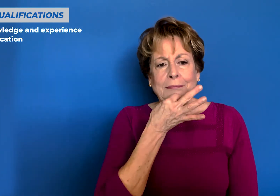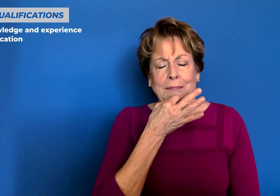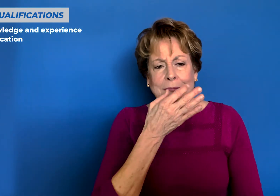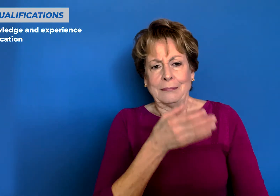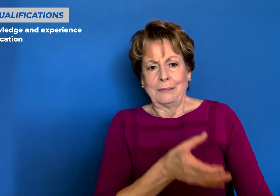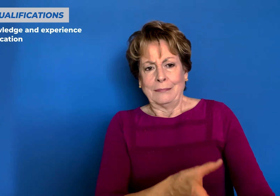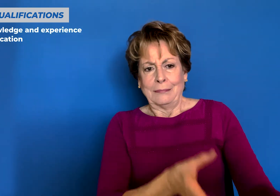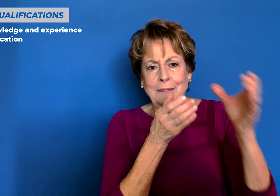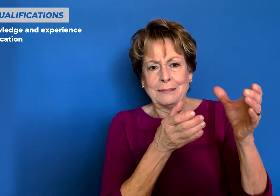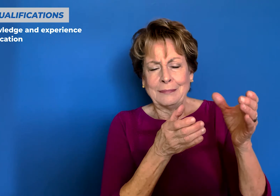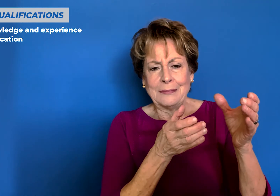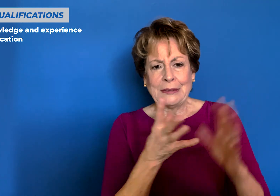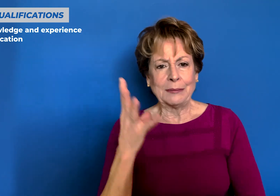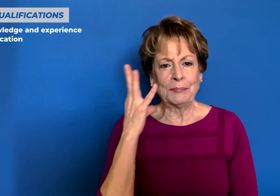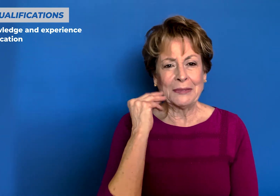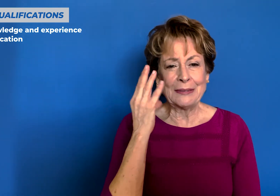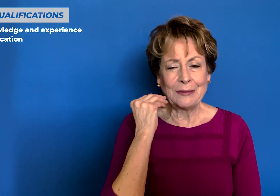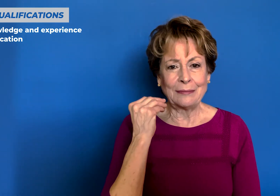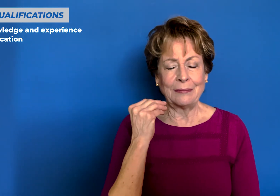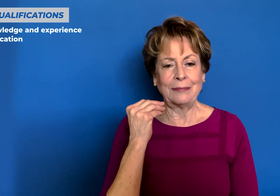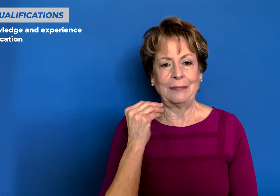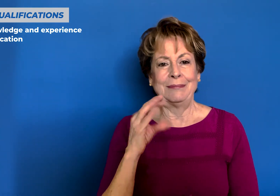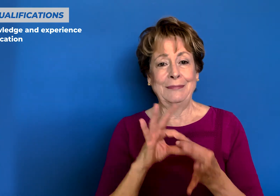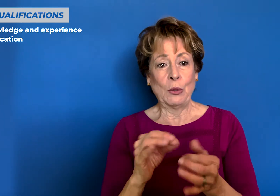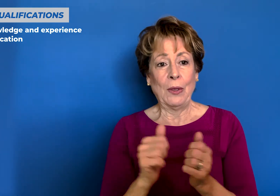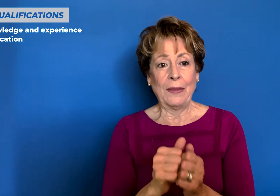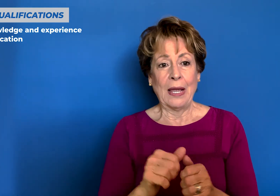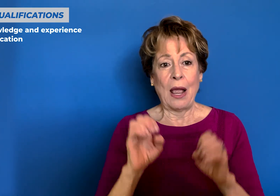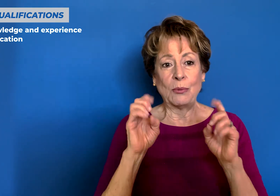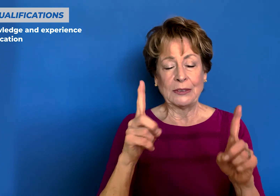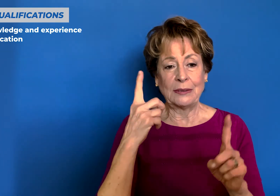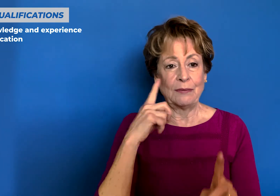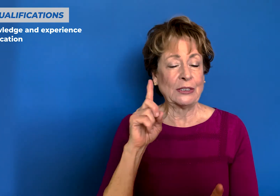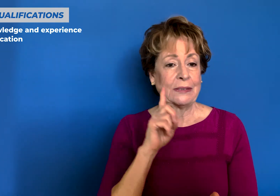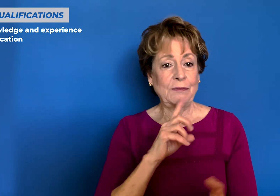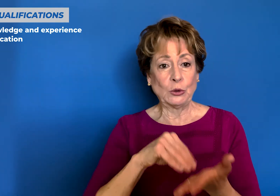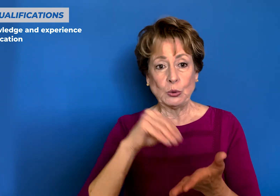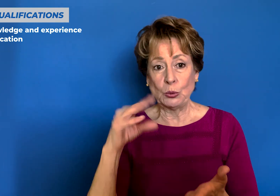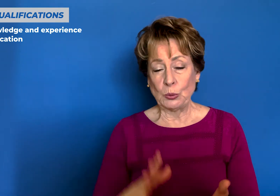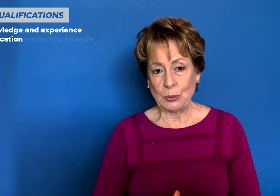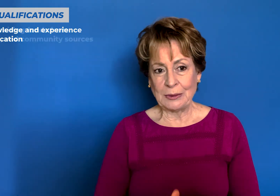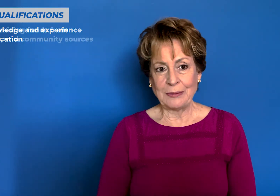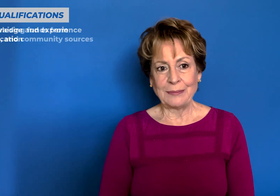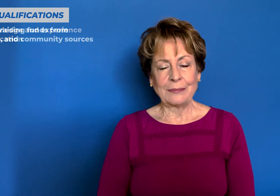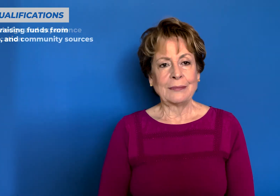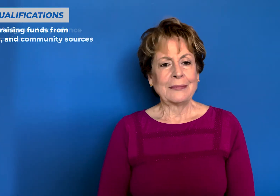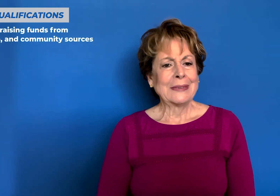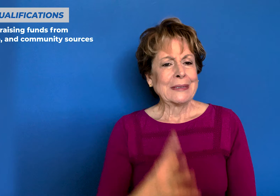In-depth knowledge and experience with the education of deaf students.